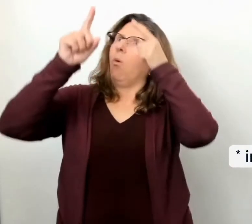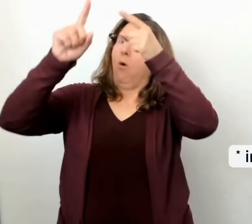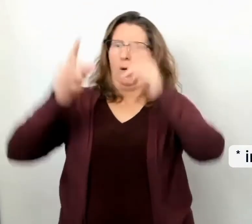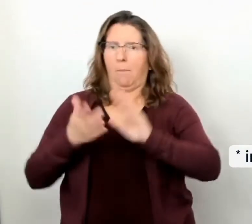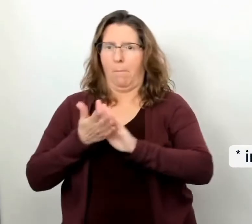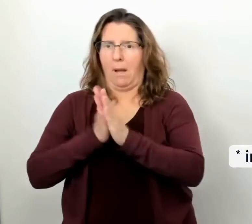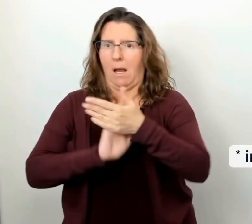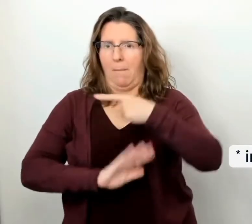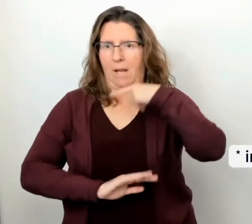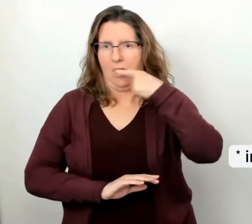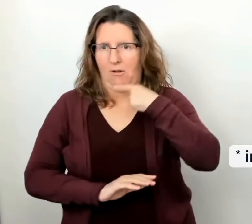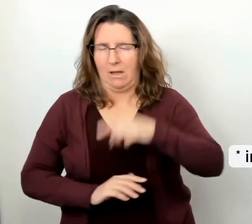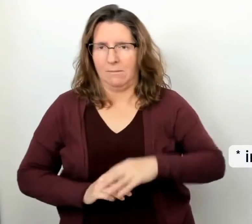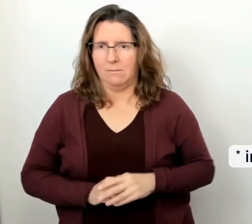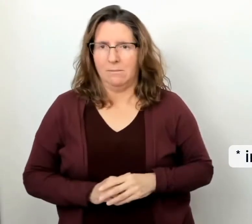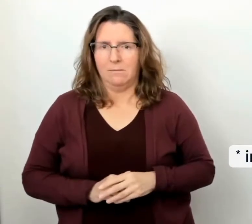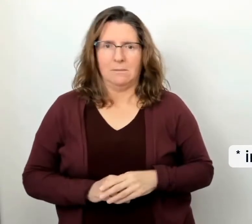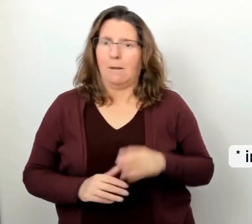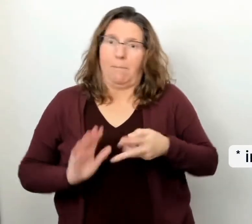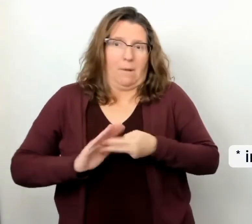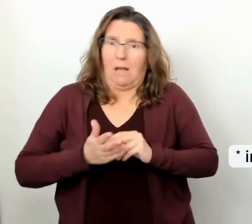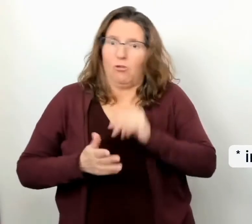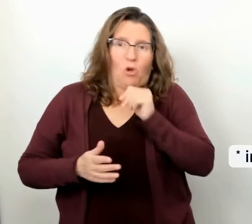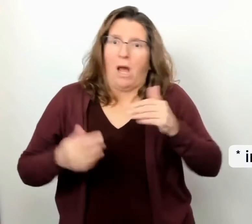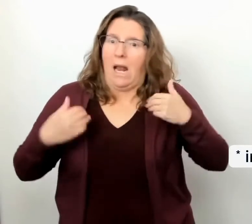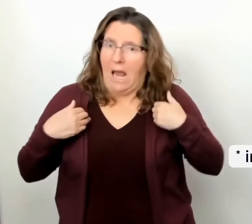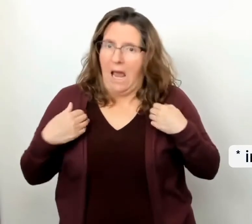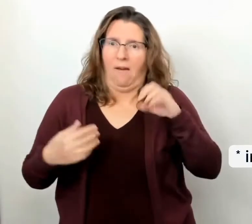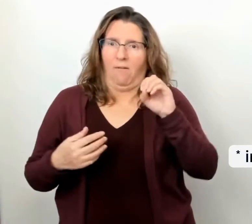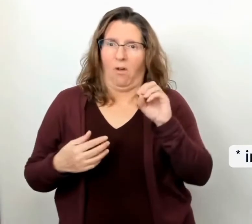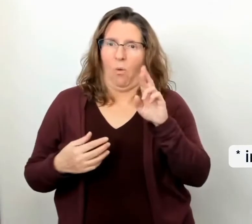from my studies and my speech training to participate in ordinary things.